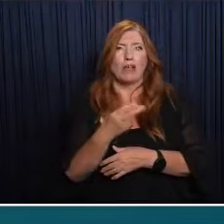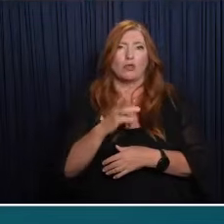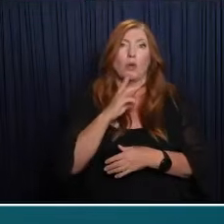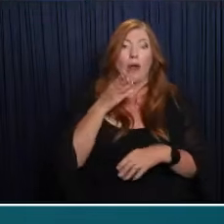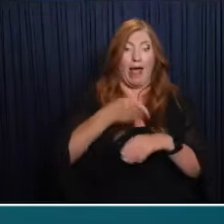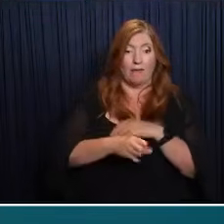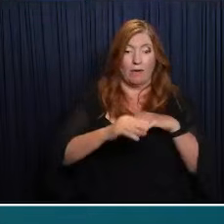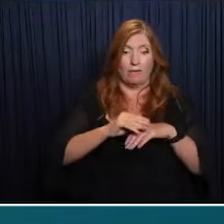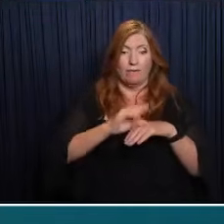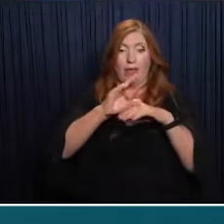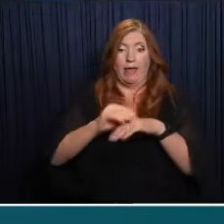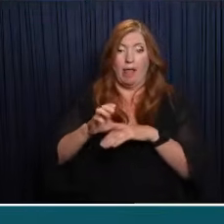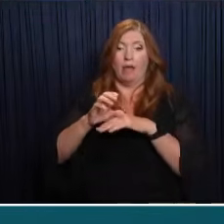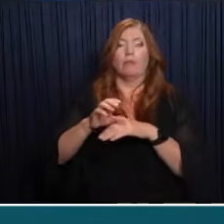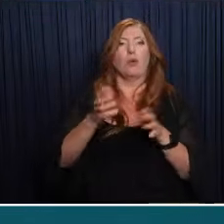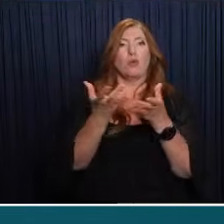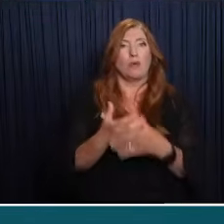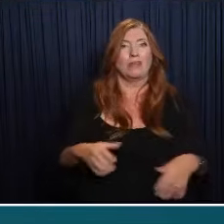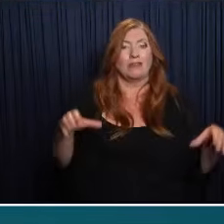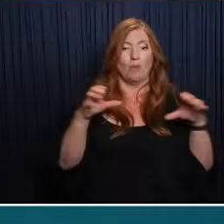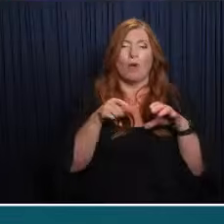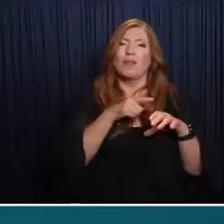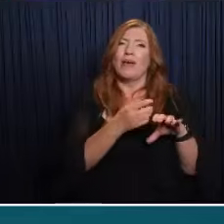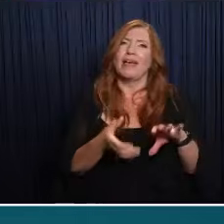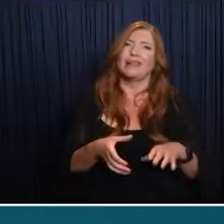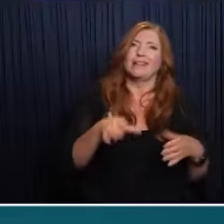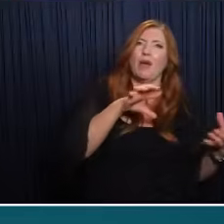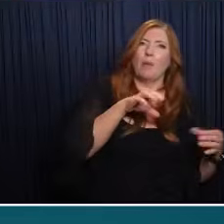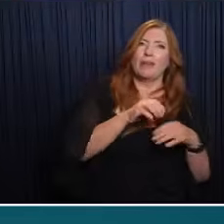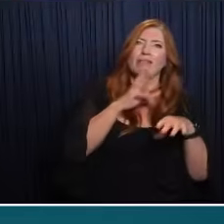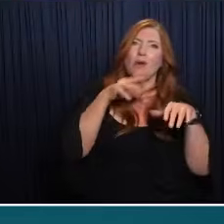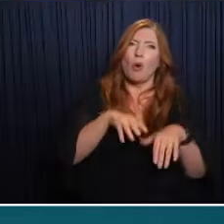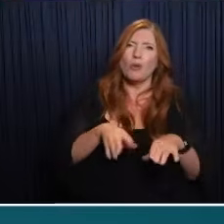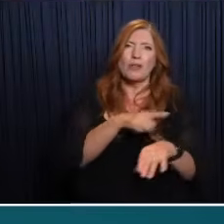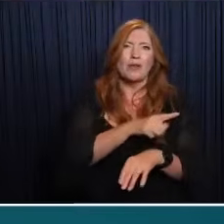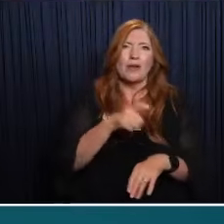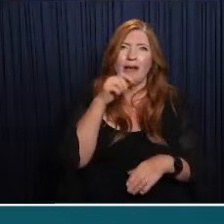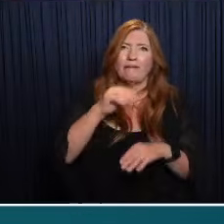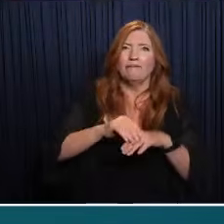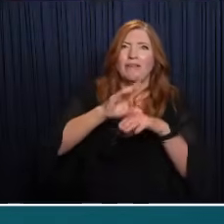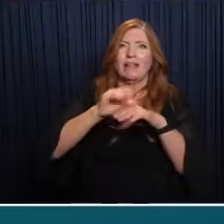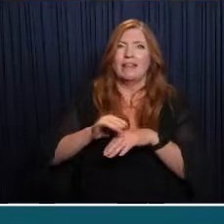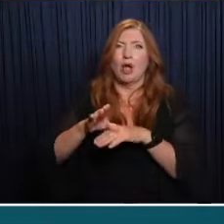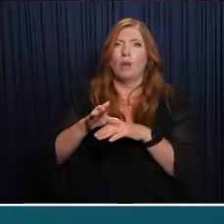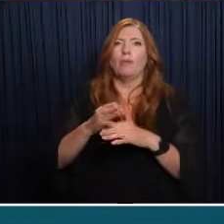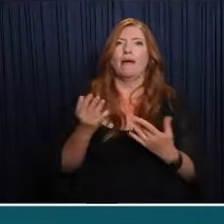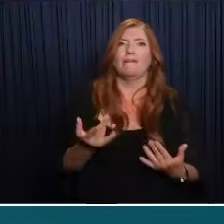OTHER STATES.